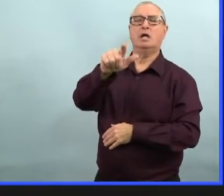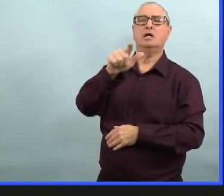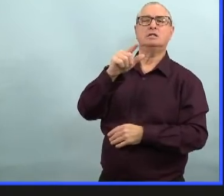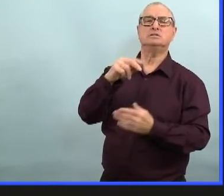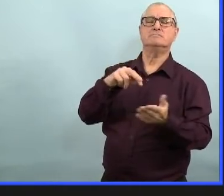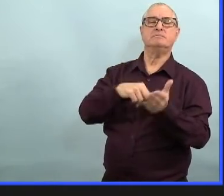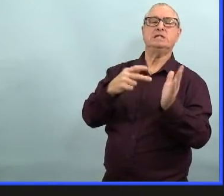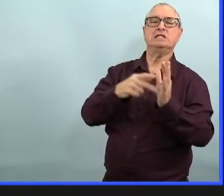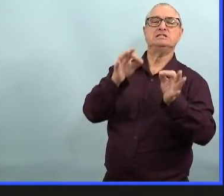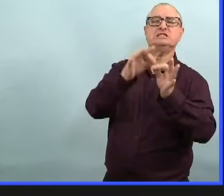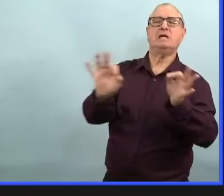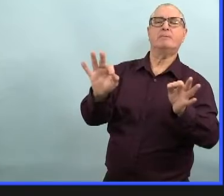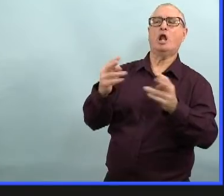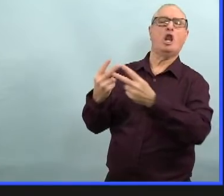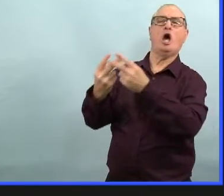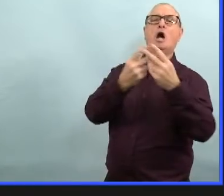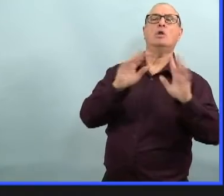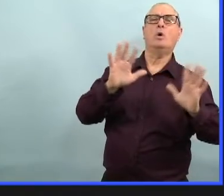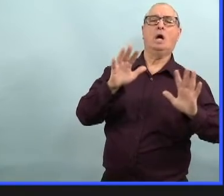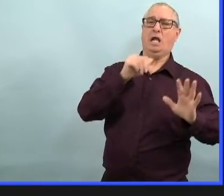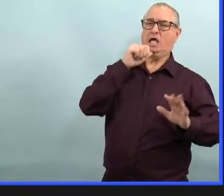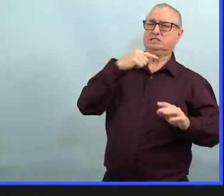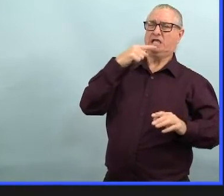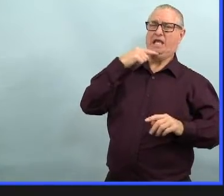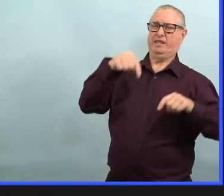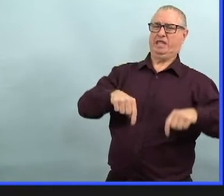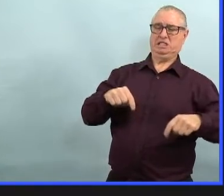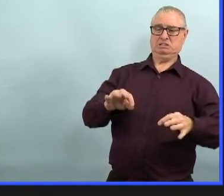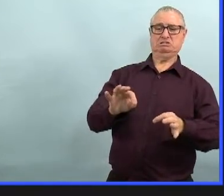week were not radically different from the ones that went that were announced the week previous